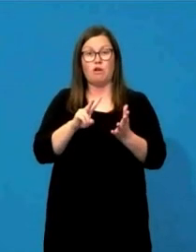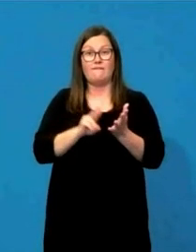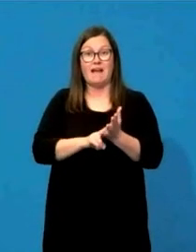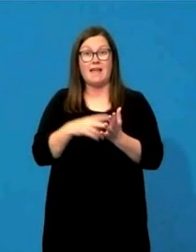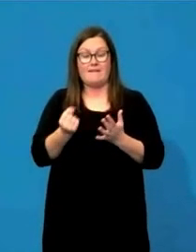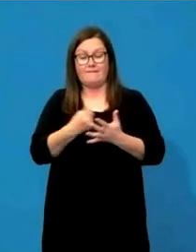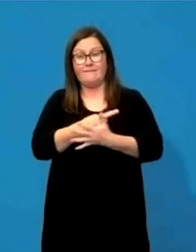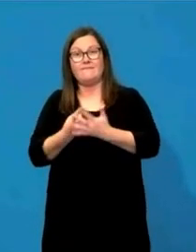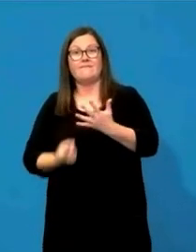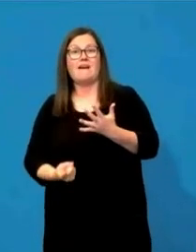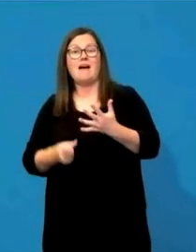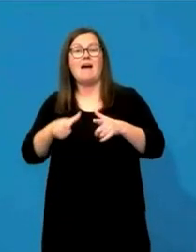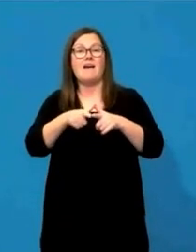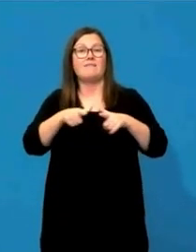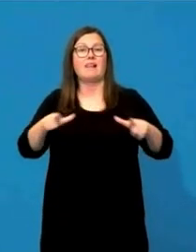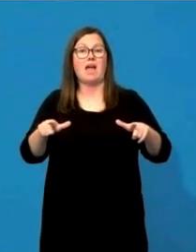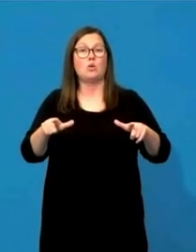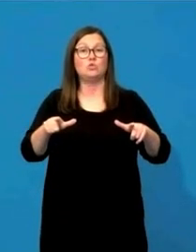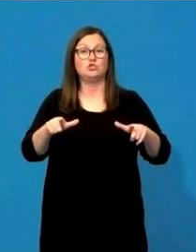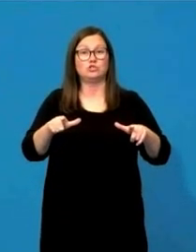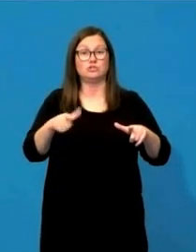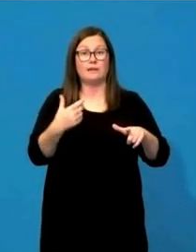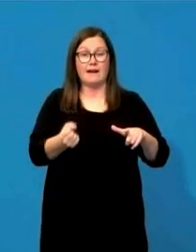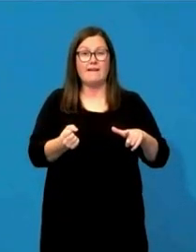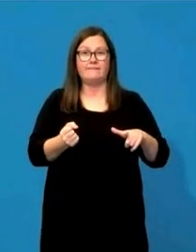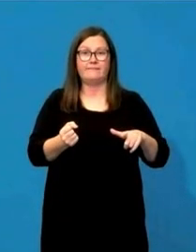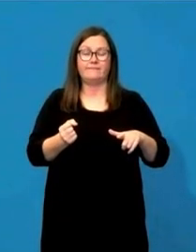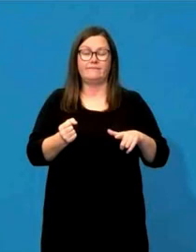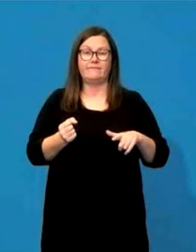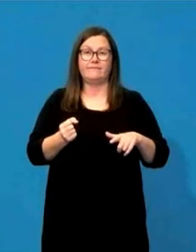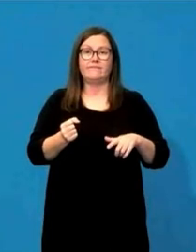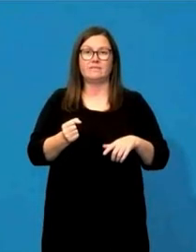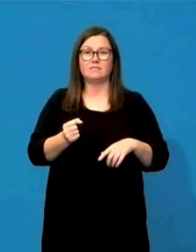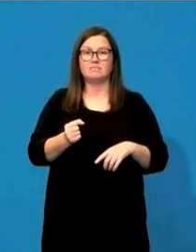English is their first language. So it is foreign to us.